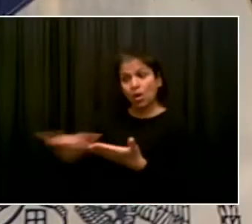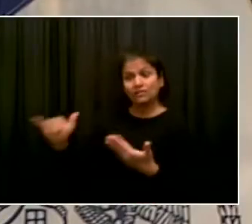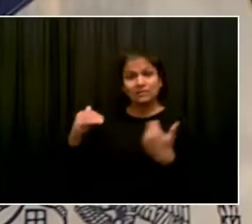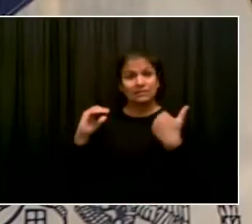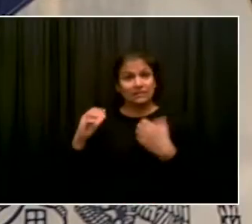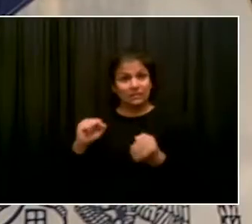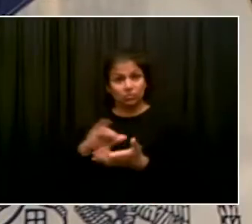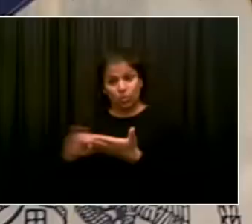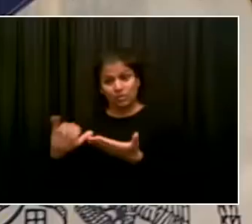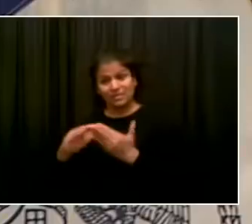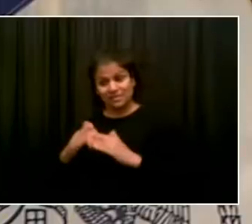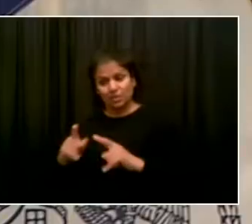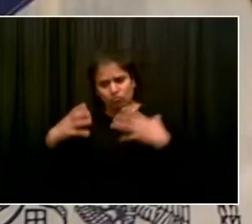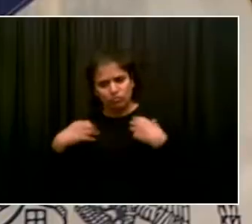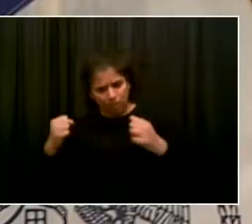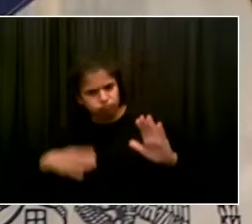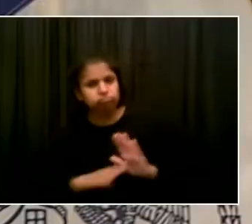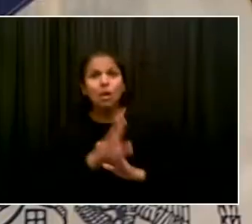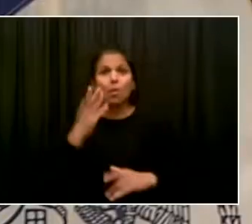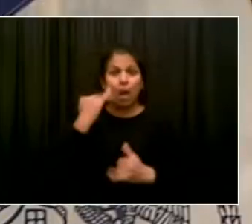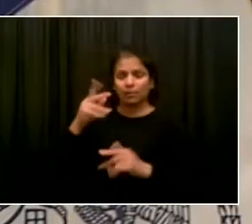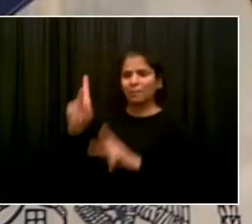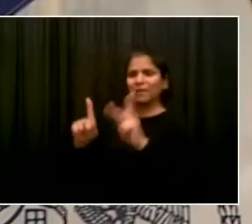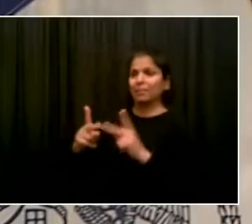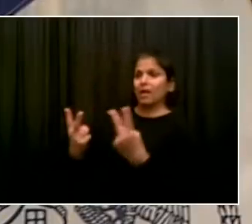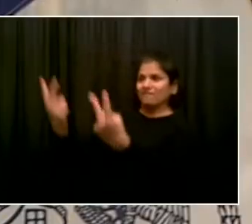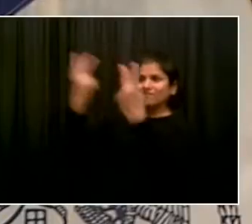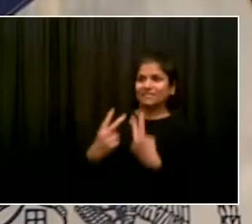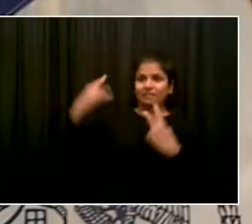AND THAT HAD A PARTICULARLY PANFIUIML PACT AND NUMBER TW, O WE ARE A GLOBAL CITY.